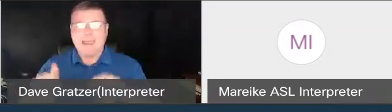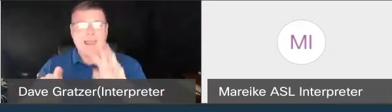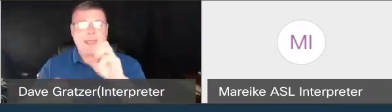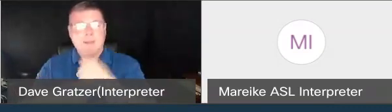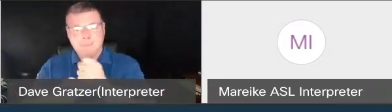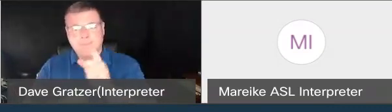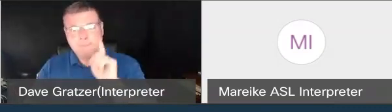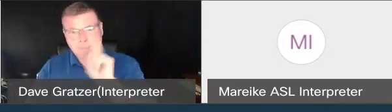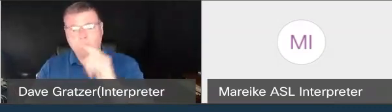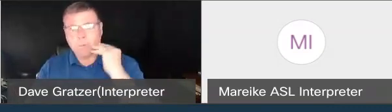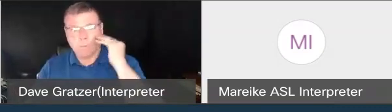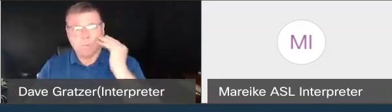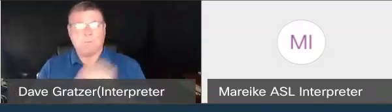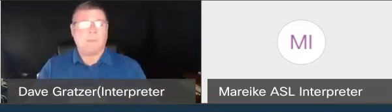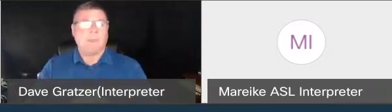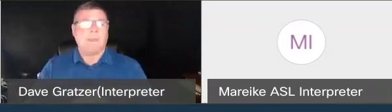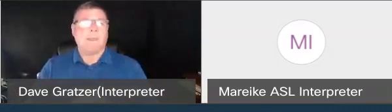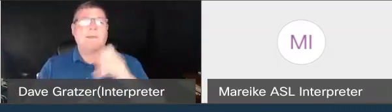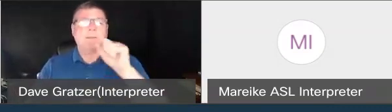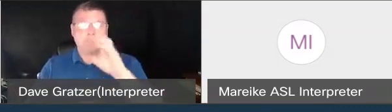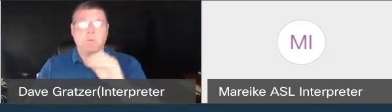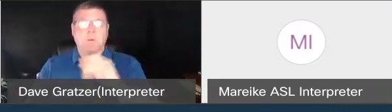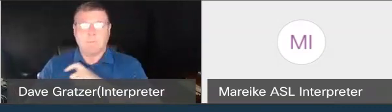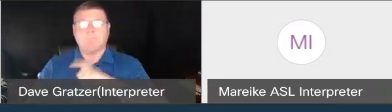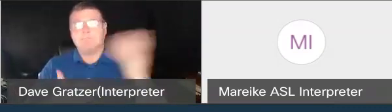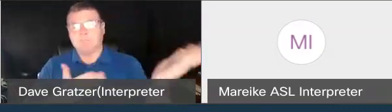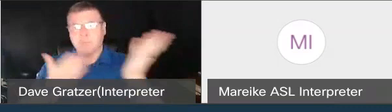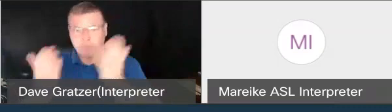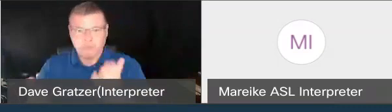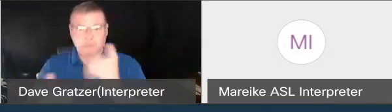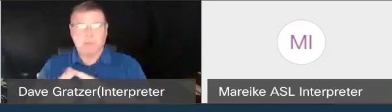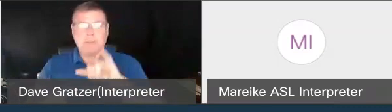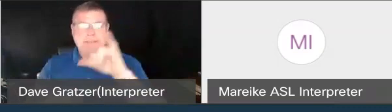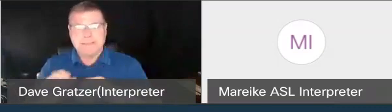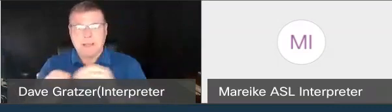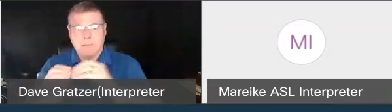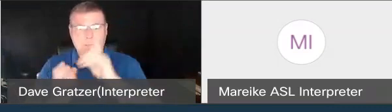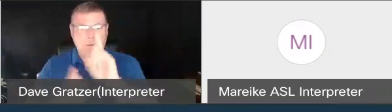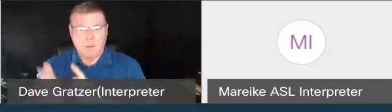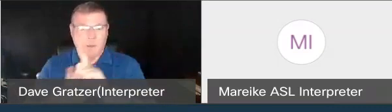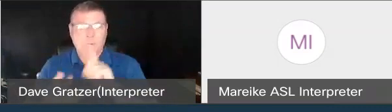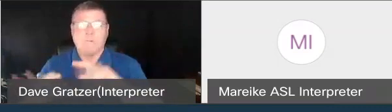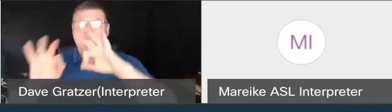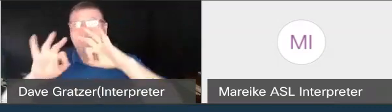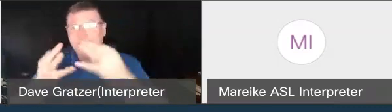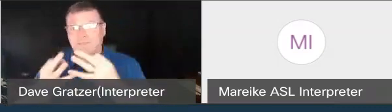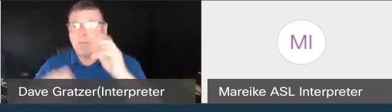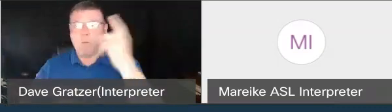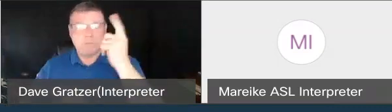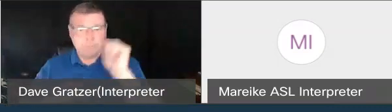and so the PD bring them to us, uh, to--to spend four hours until a family member or somebody can come and pick them up.